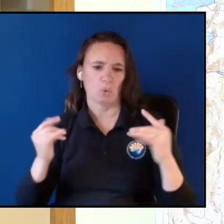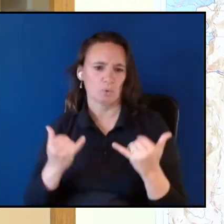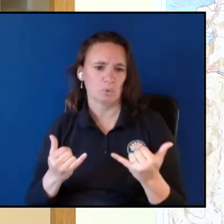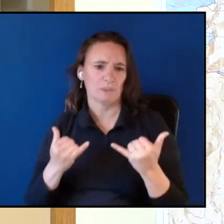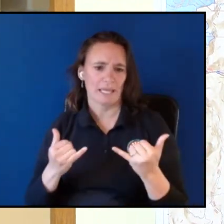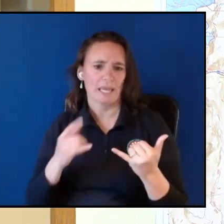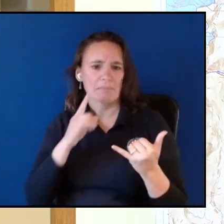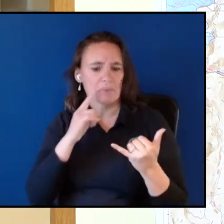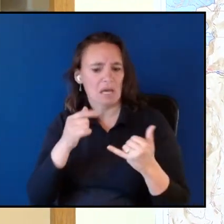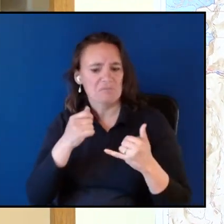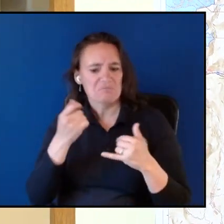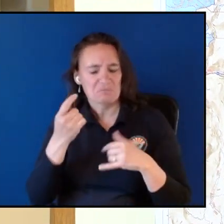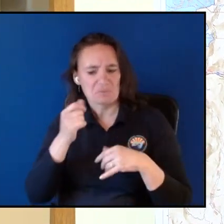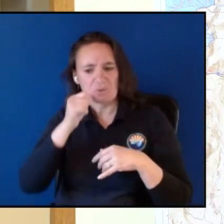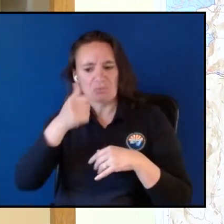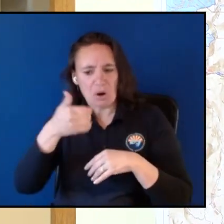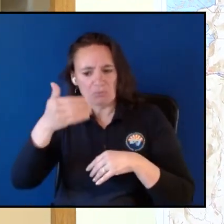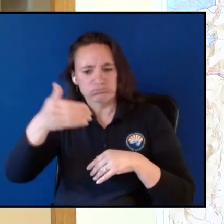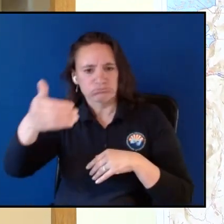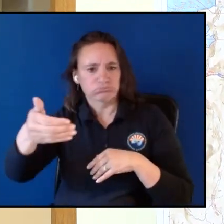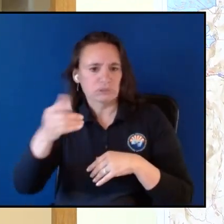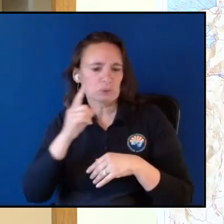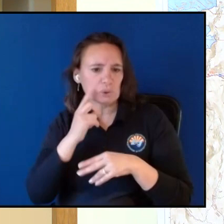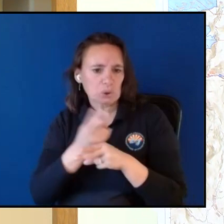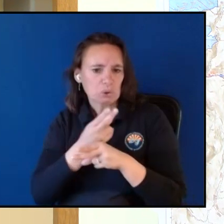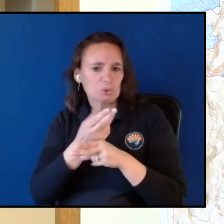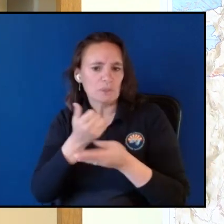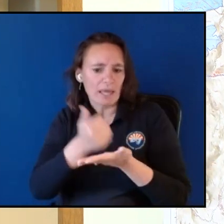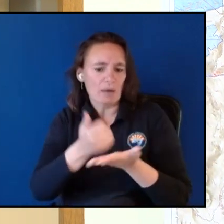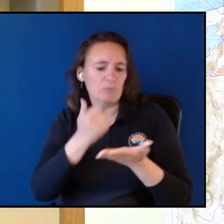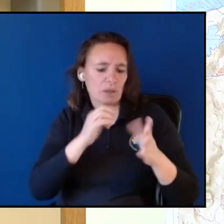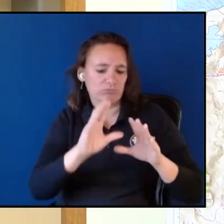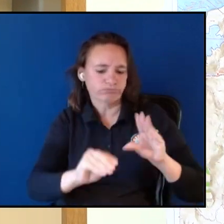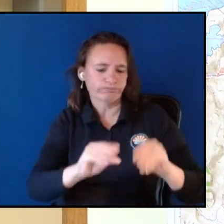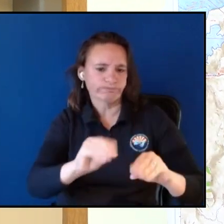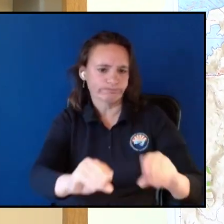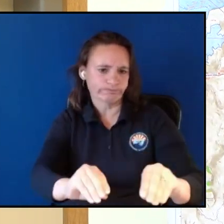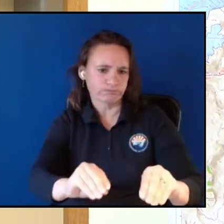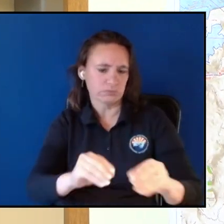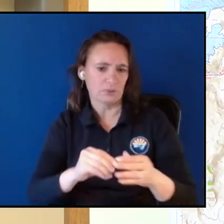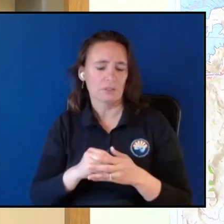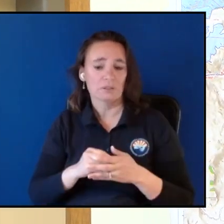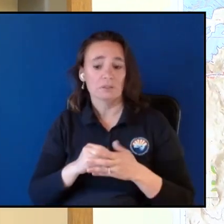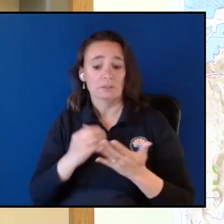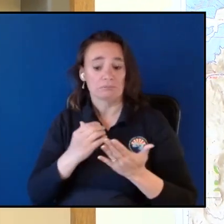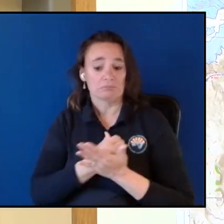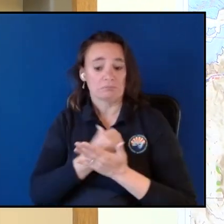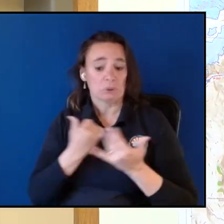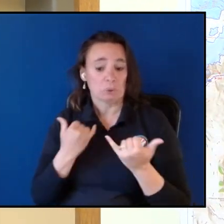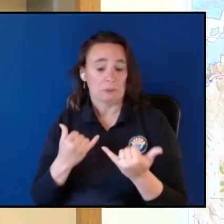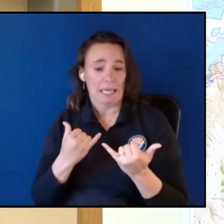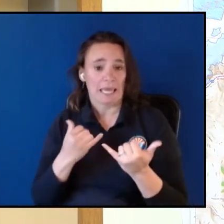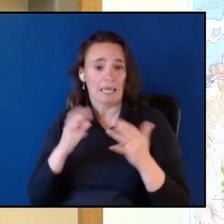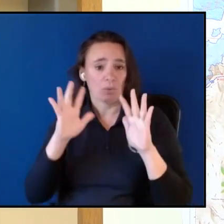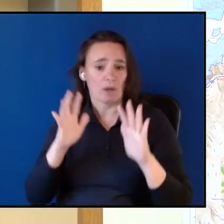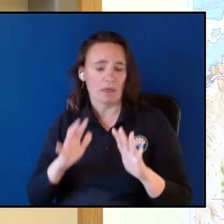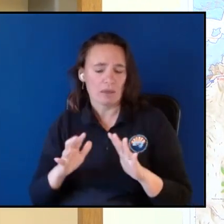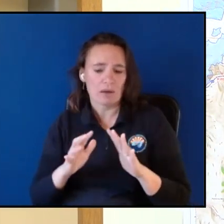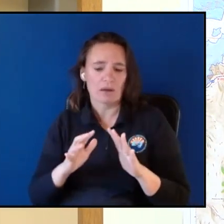advantage of the day we have today to continue to put those helispots in and identify points of access so we can get